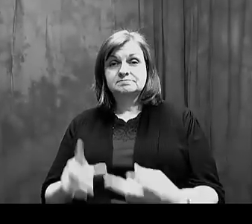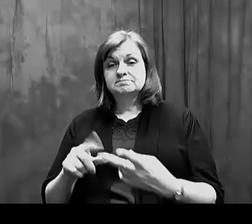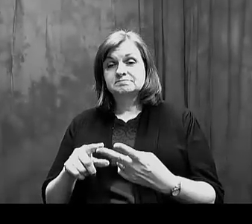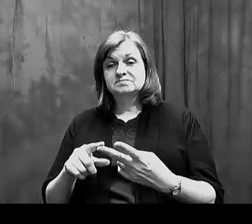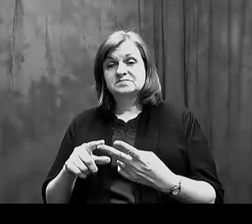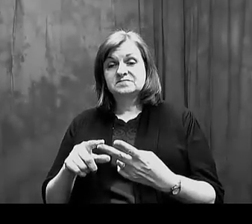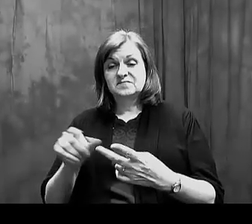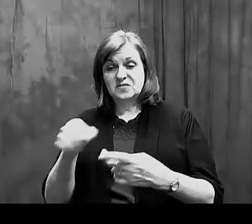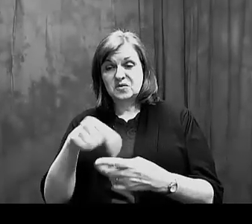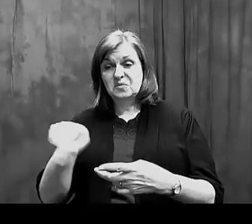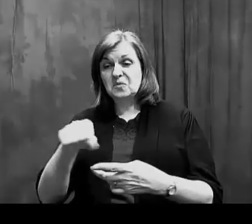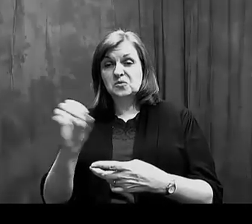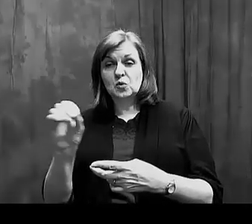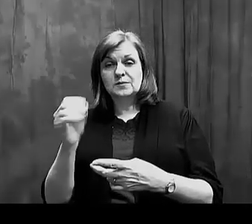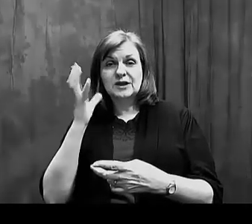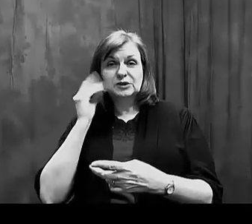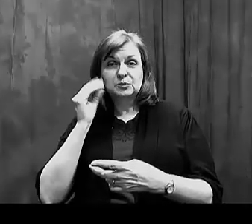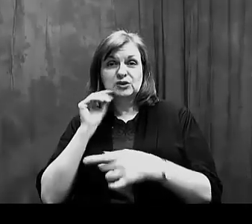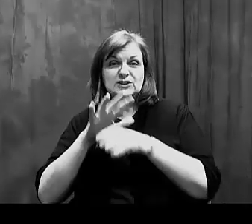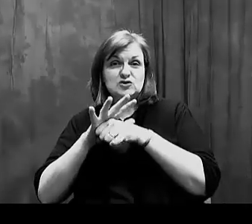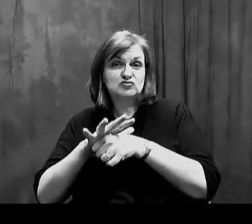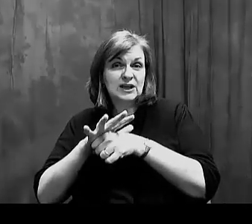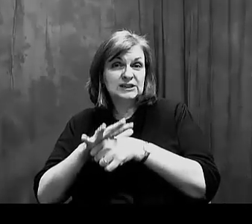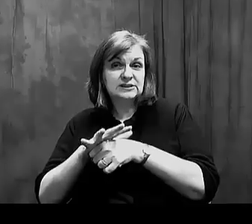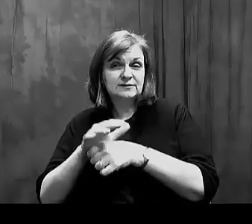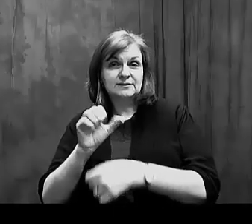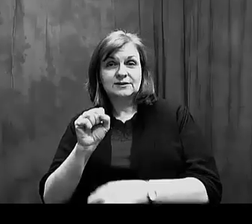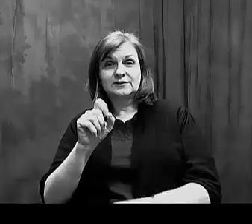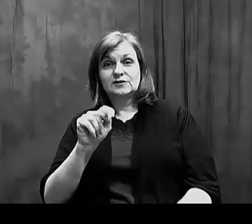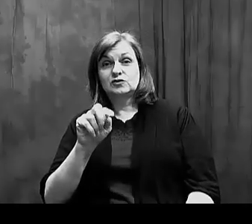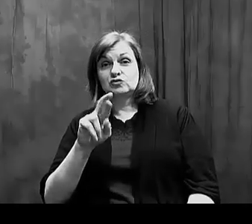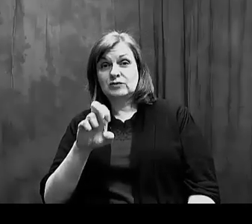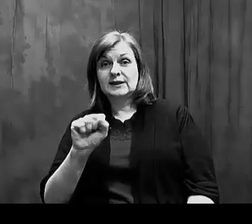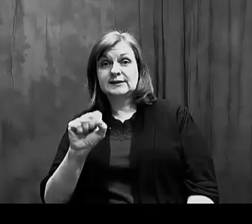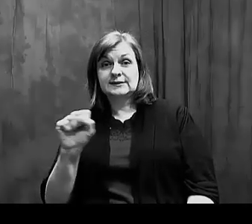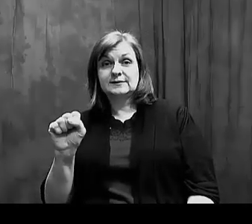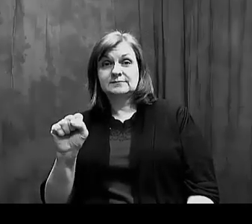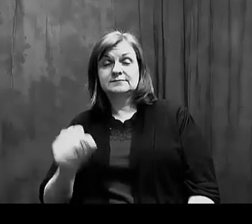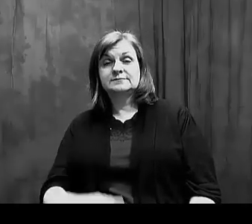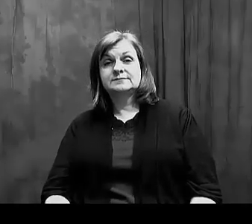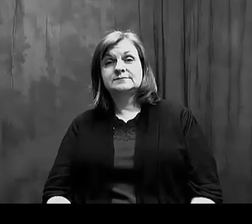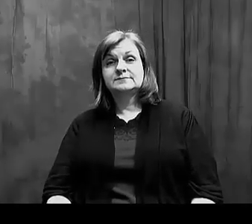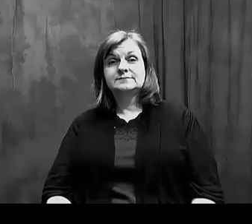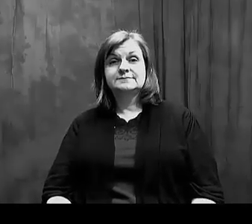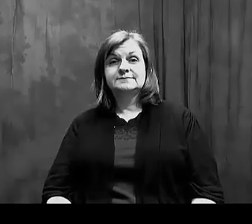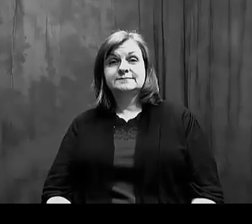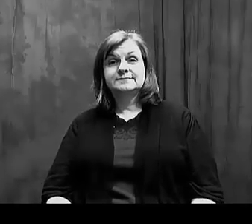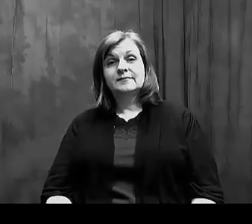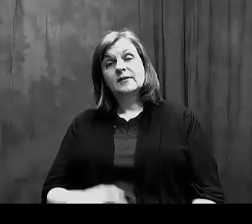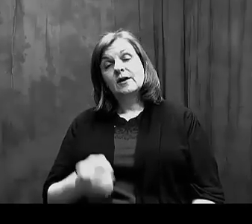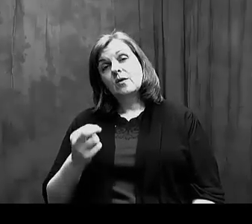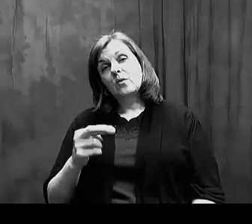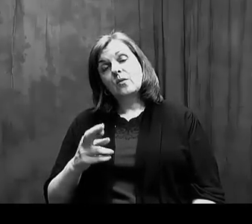very different than if the sea anemone would simply produce eggs and then be dependant on